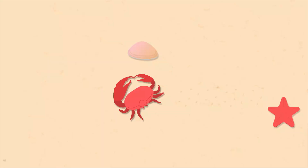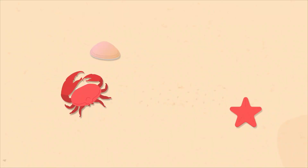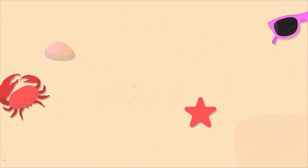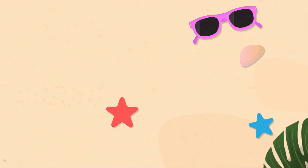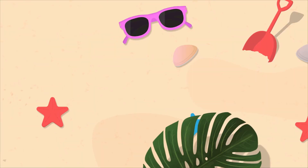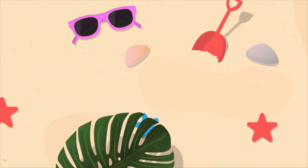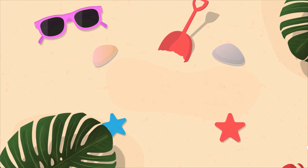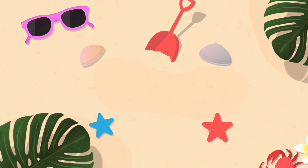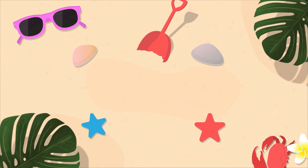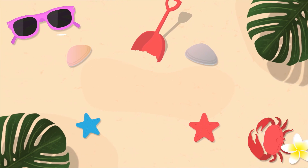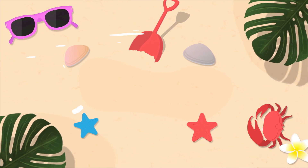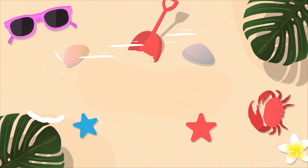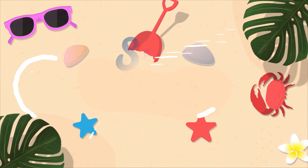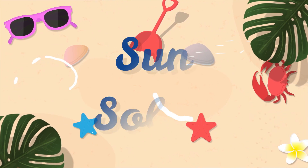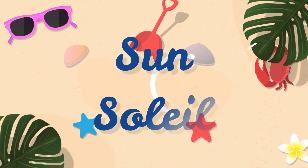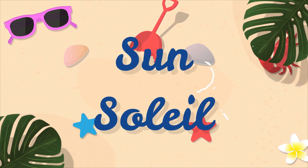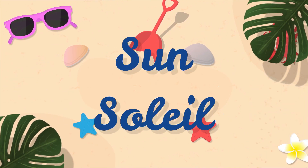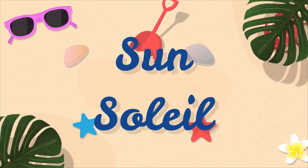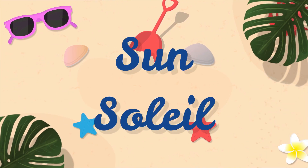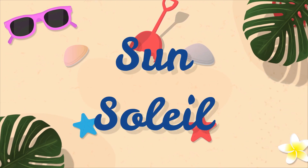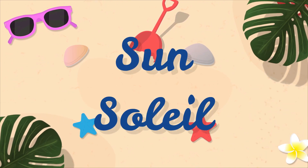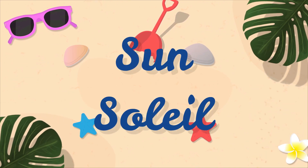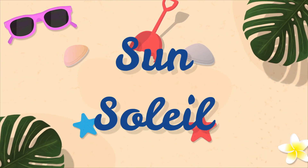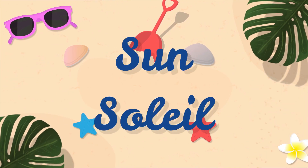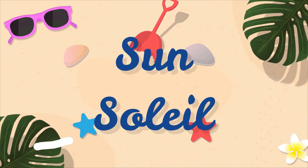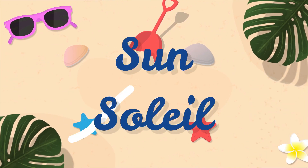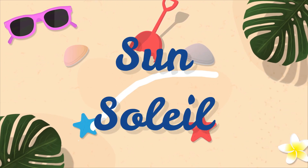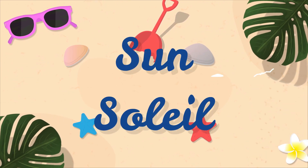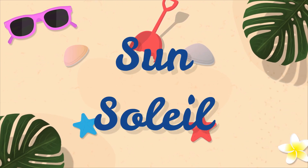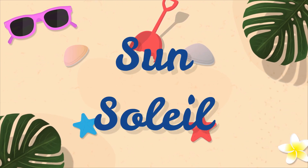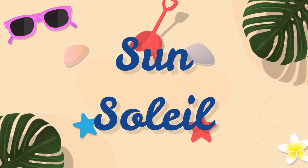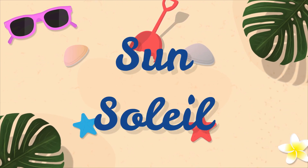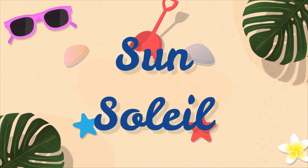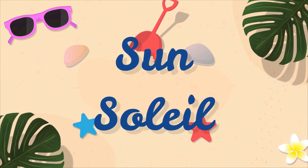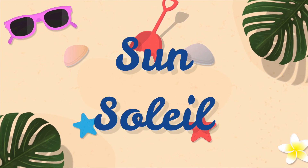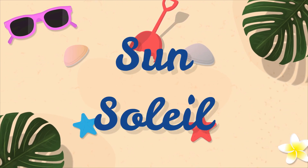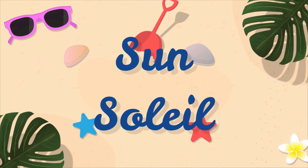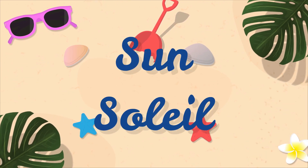Sun. Soleil.